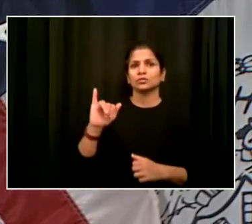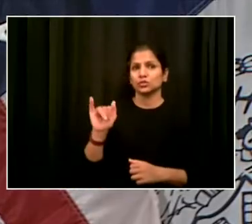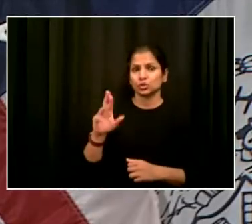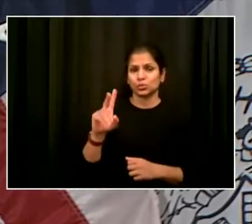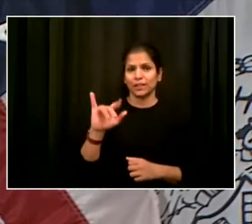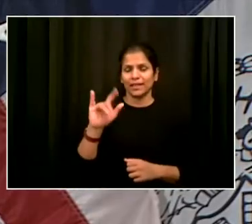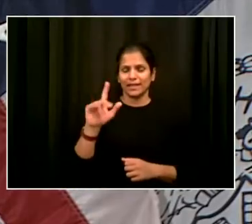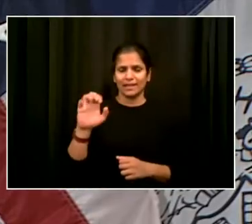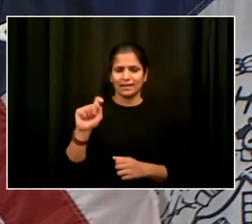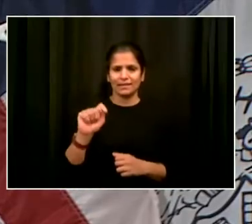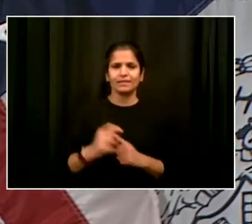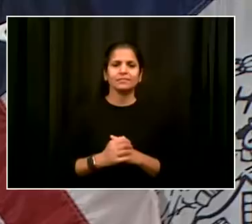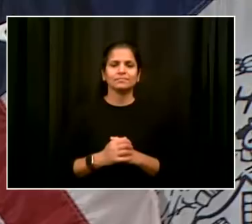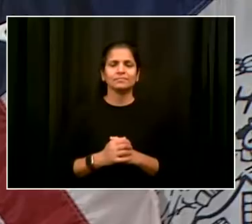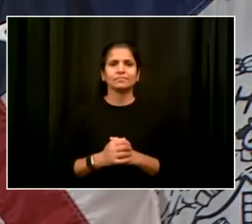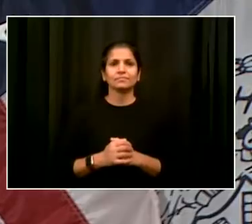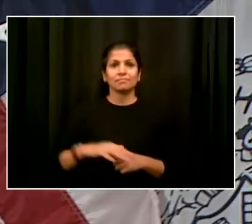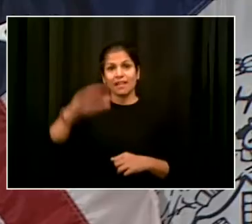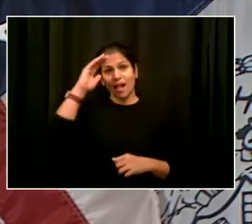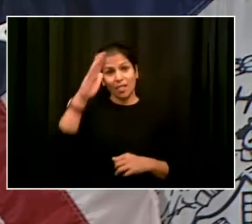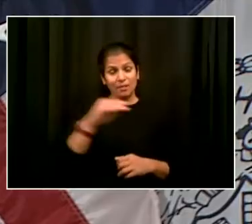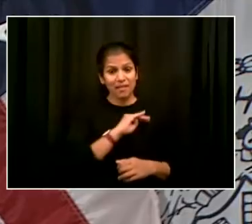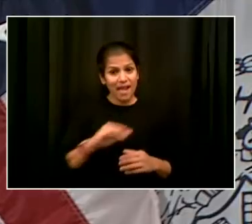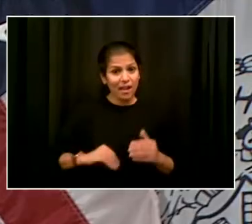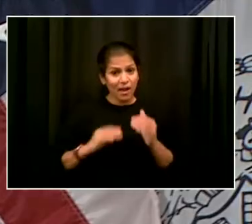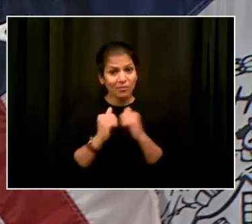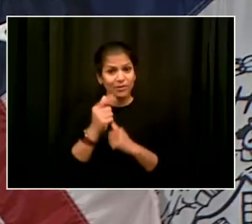CARARANRZA, DR. JAY VARMAA, DRR. TED LONG. THE FIRST QUESTION GOES